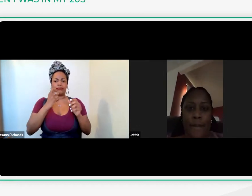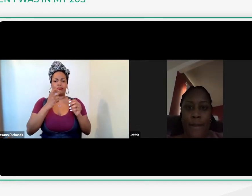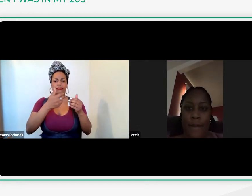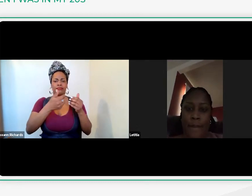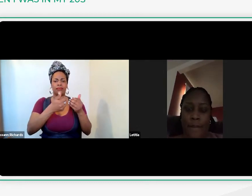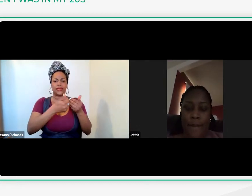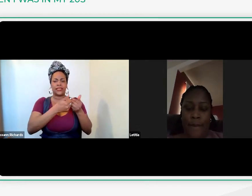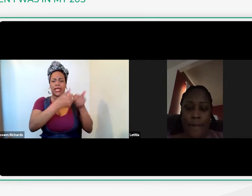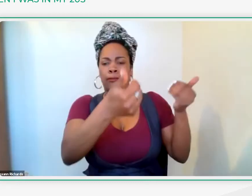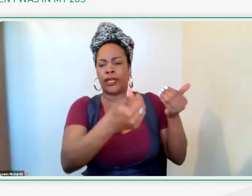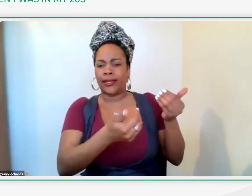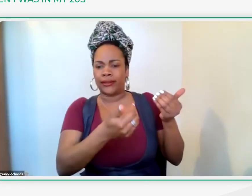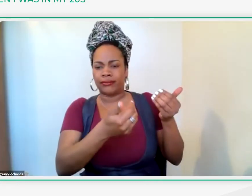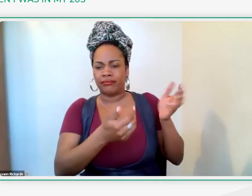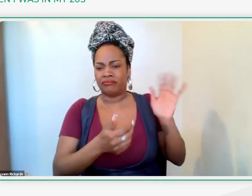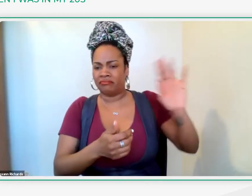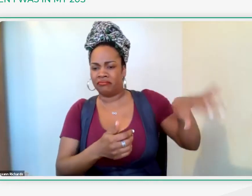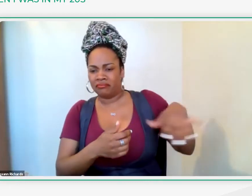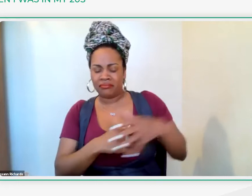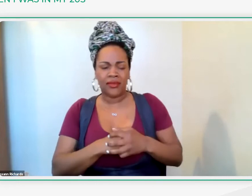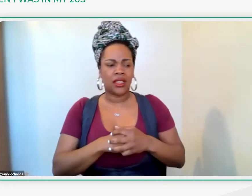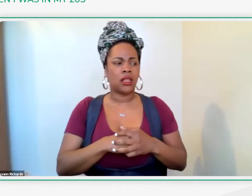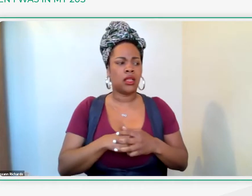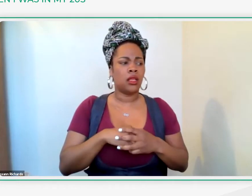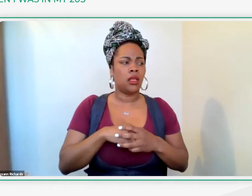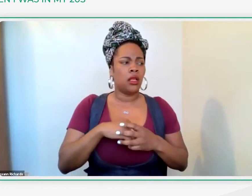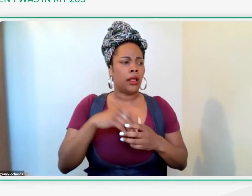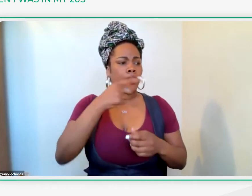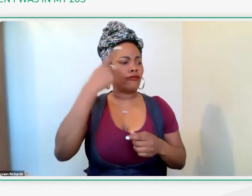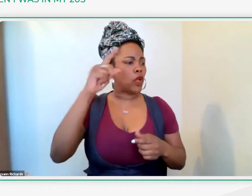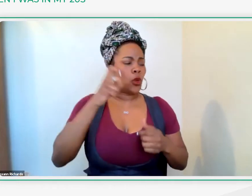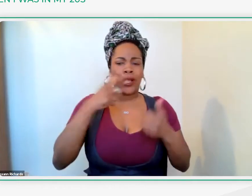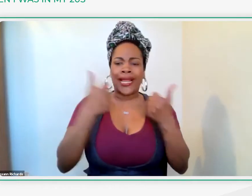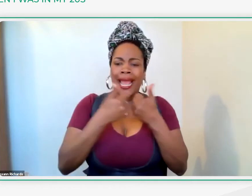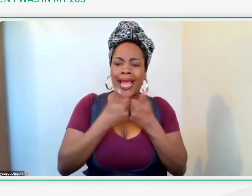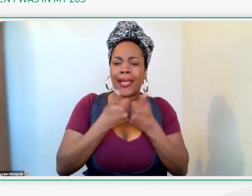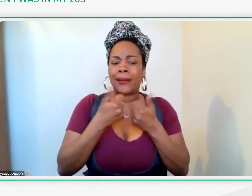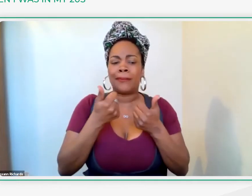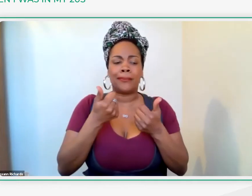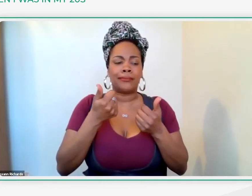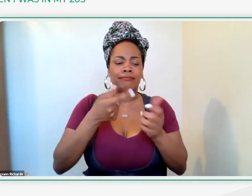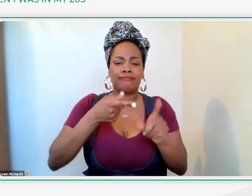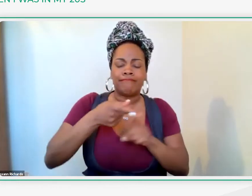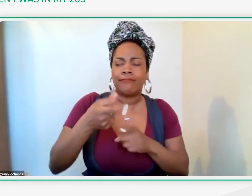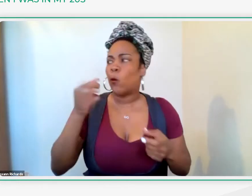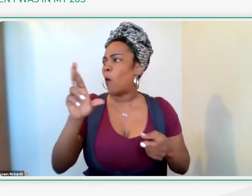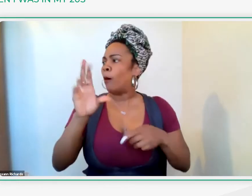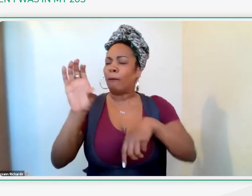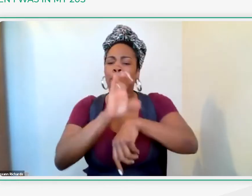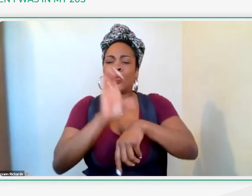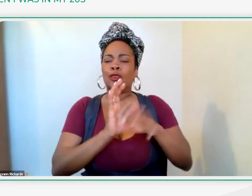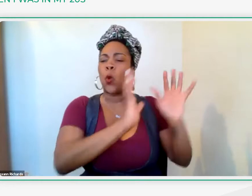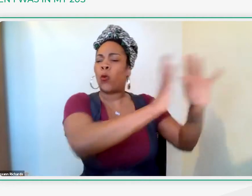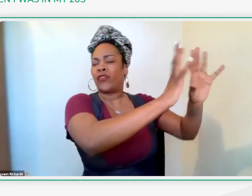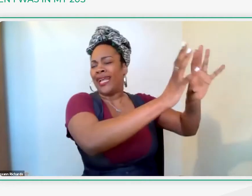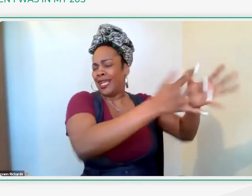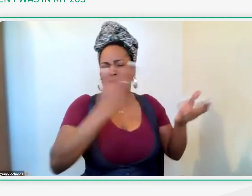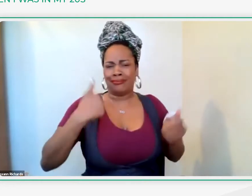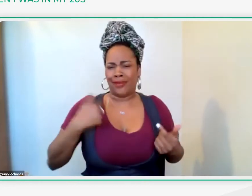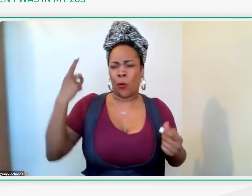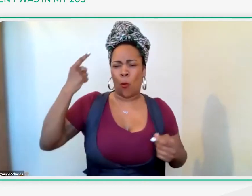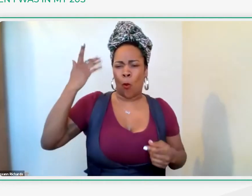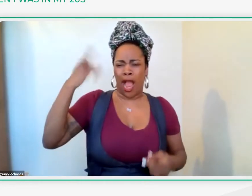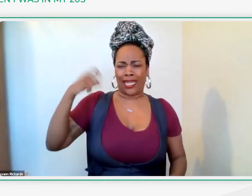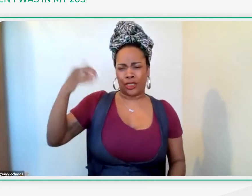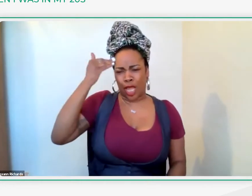And I thought cryptocurrency was just a separate form of billing for games or for computers.